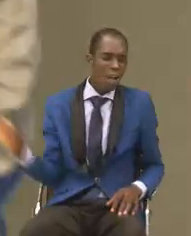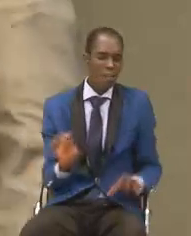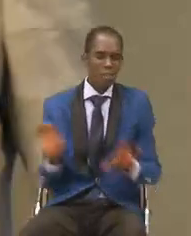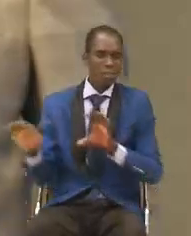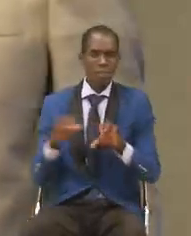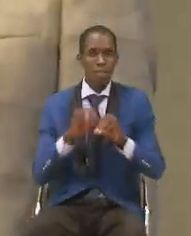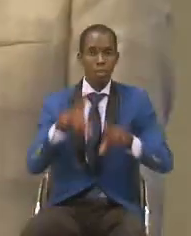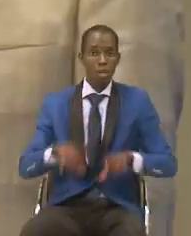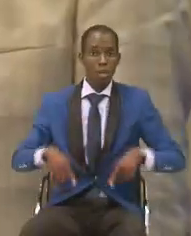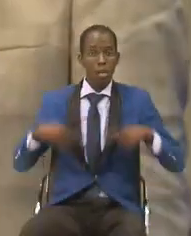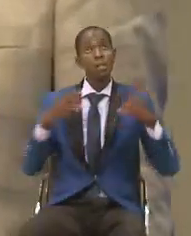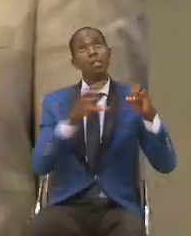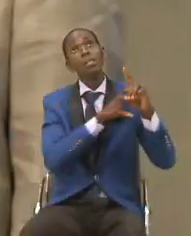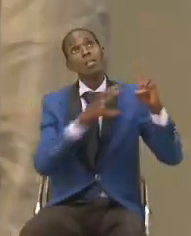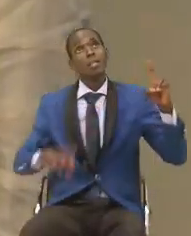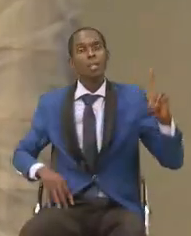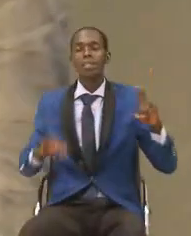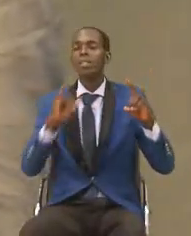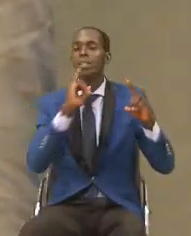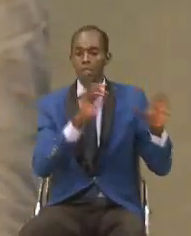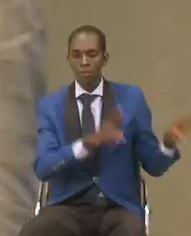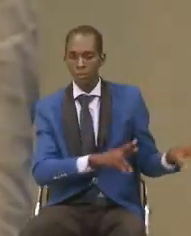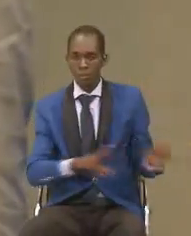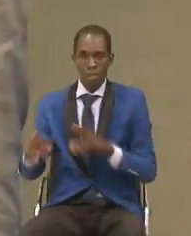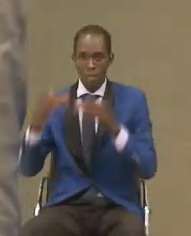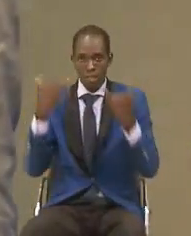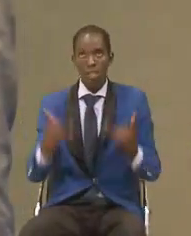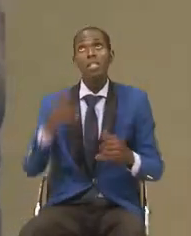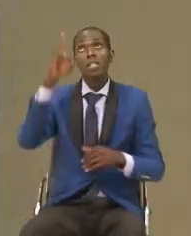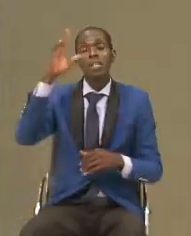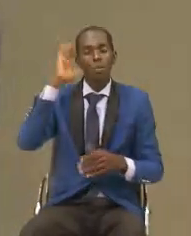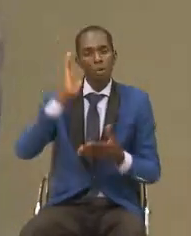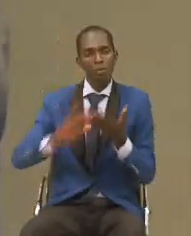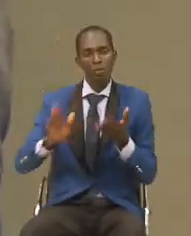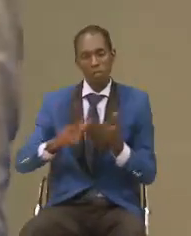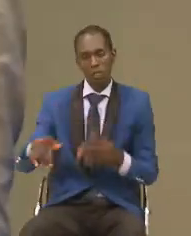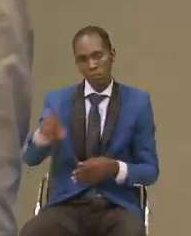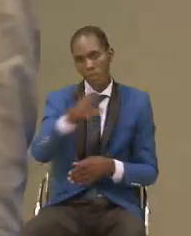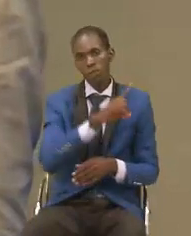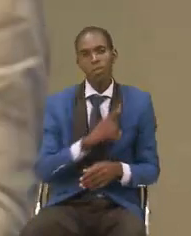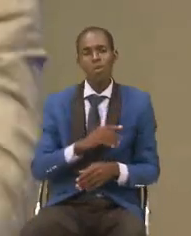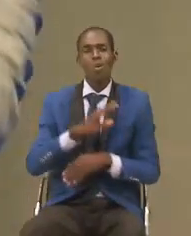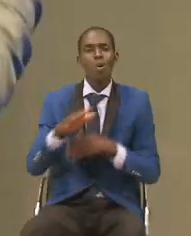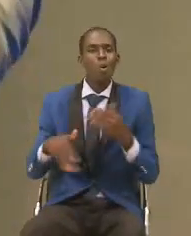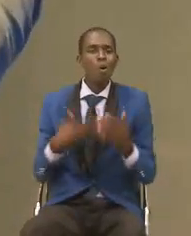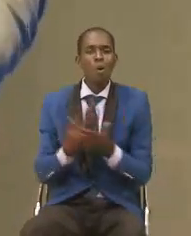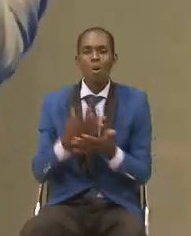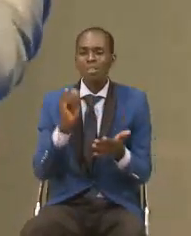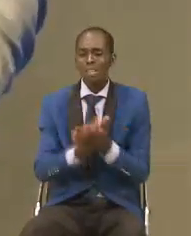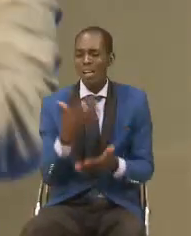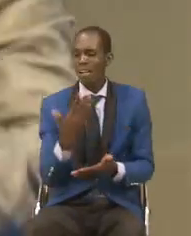every sin you ever committed in your life christ is available now it will forgive you